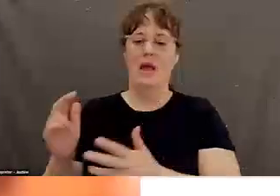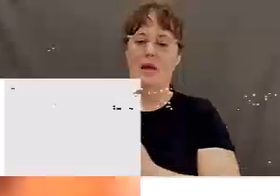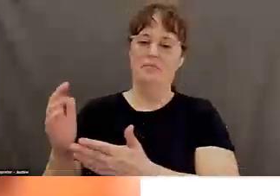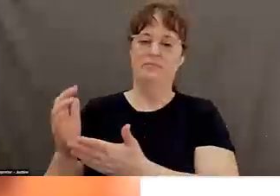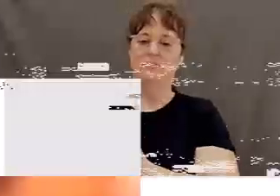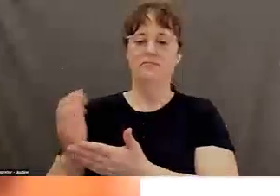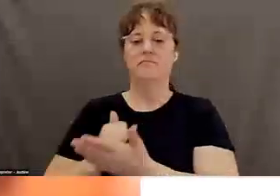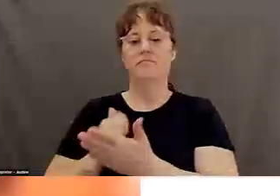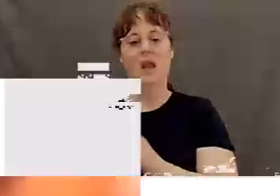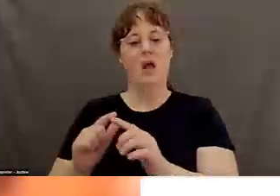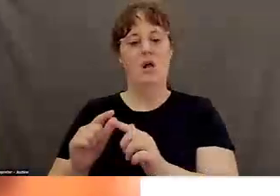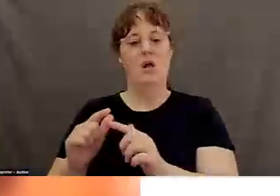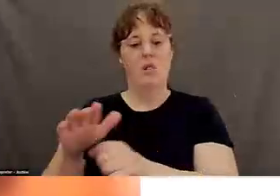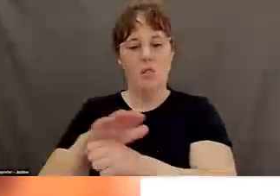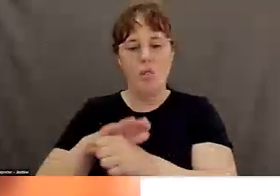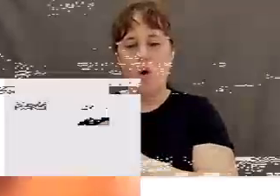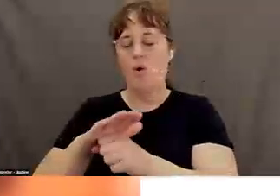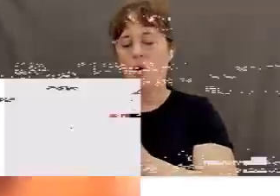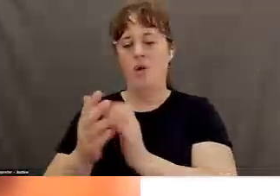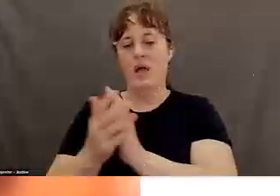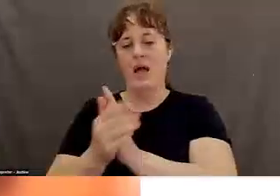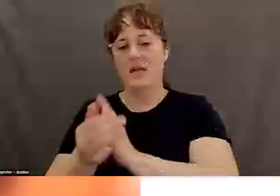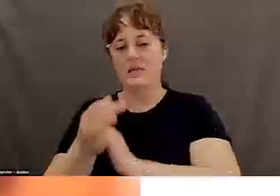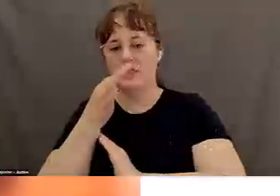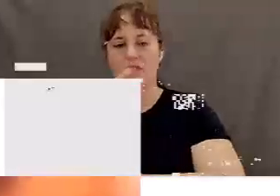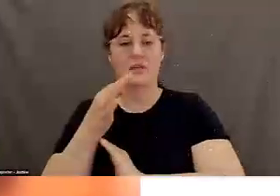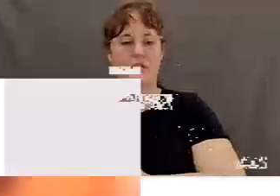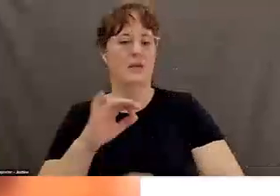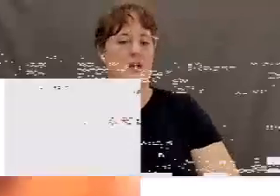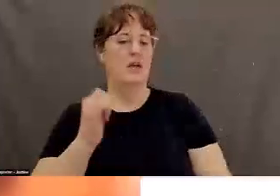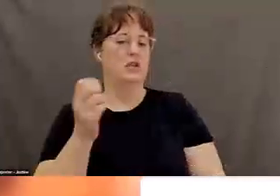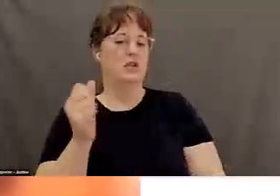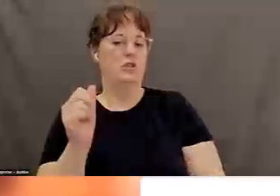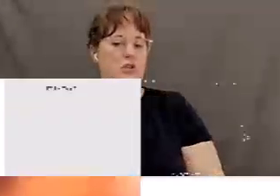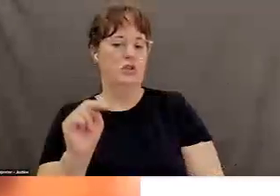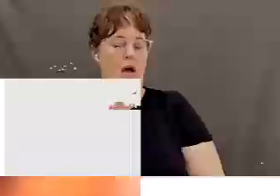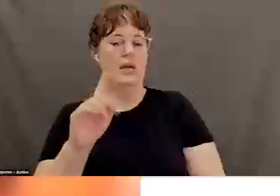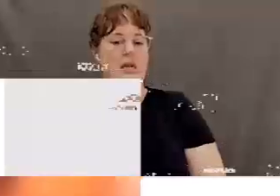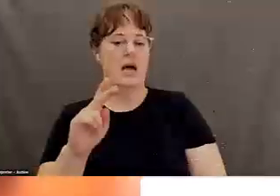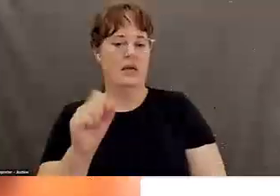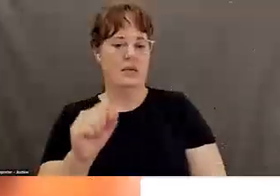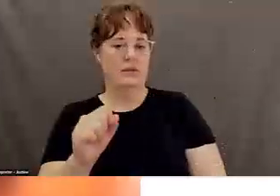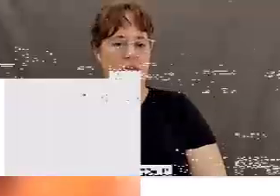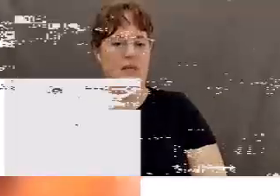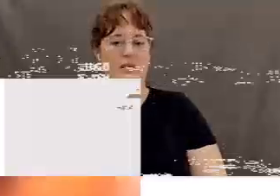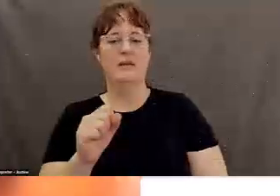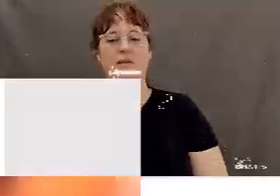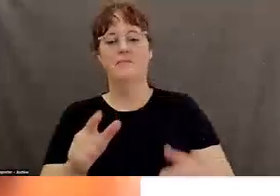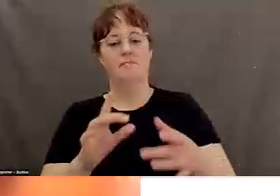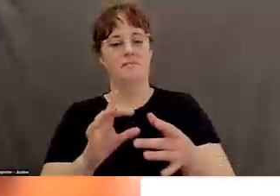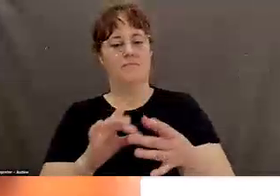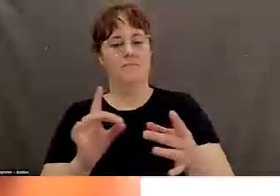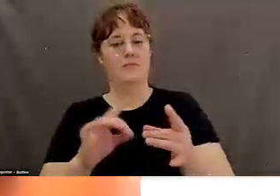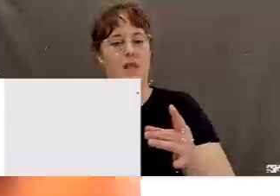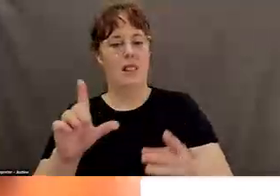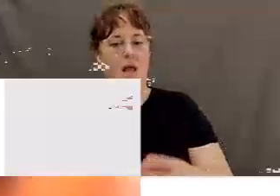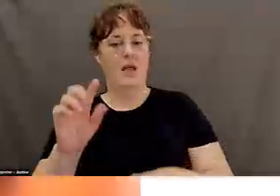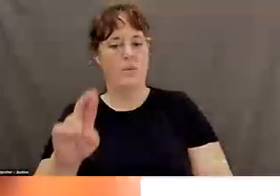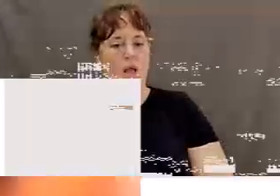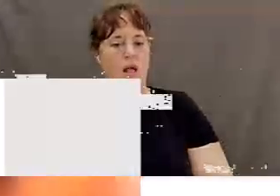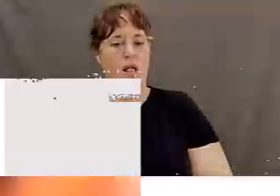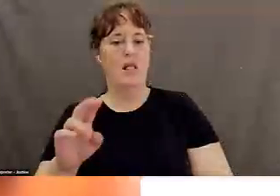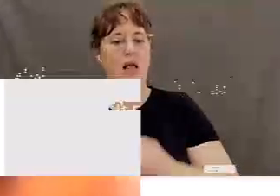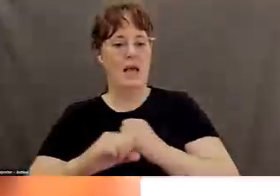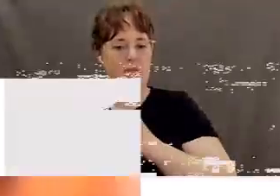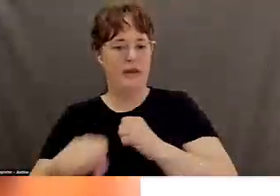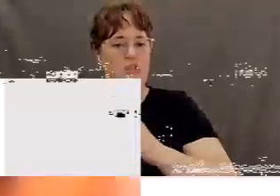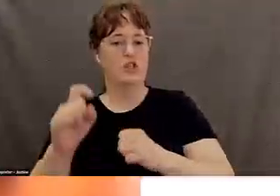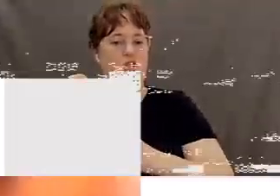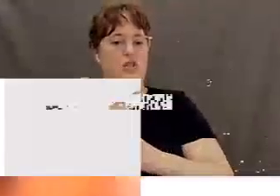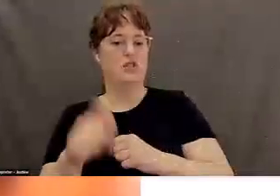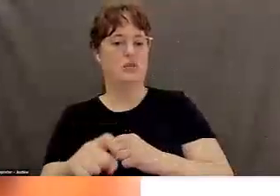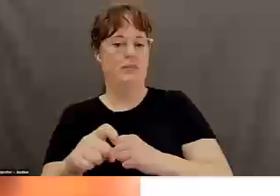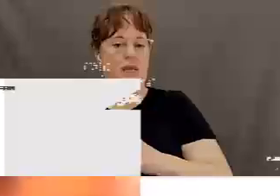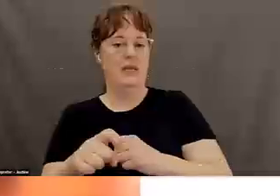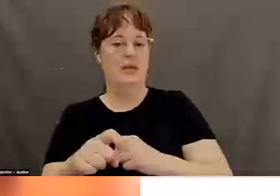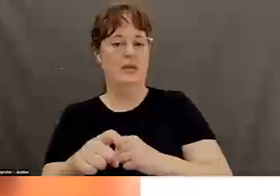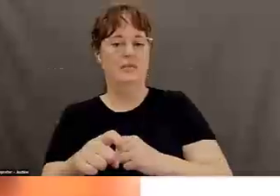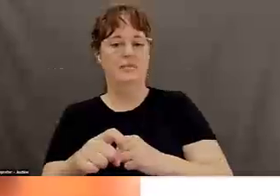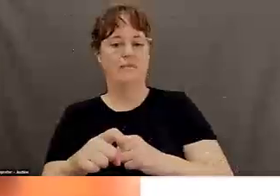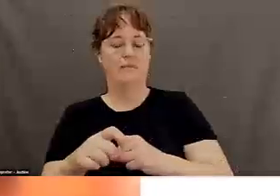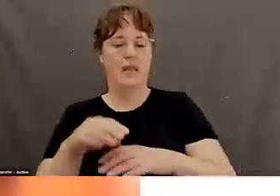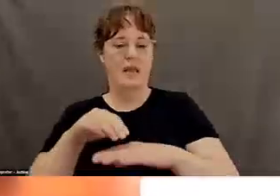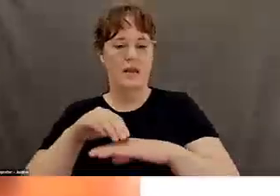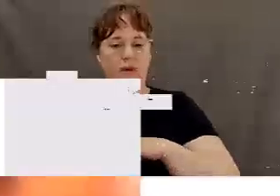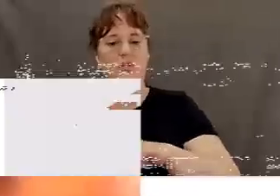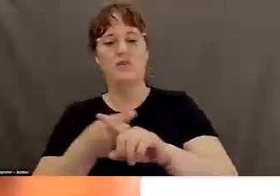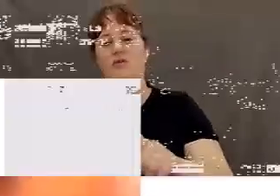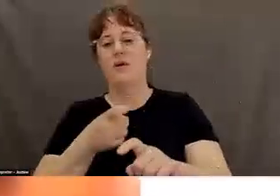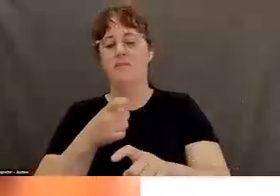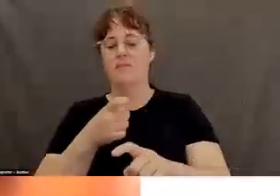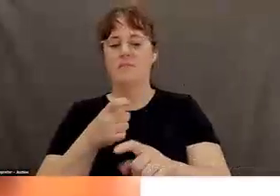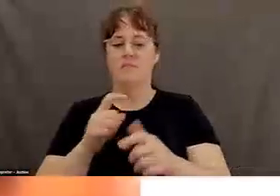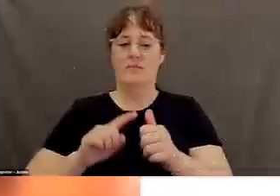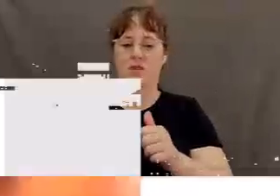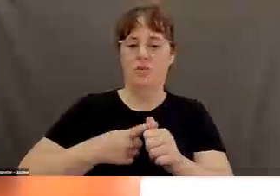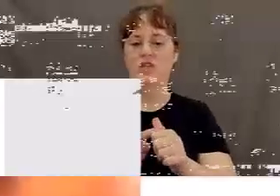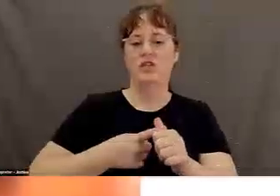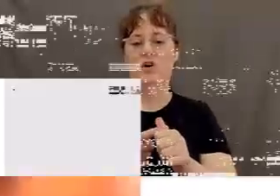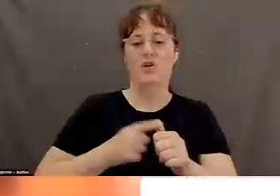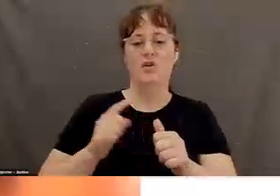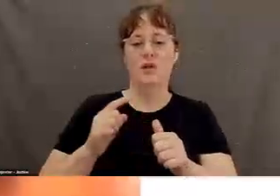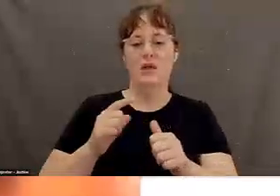Boardroom: And finally, from John Niles, voicing the Board's decisions for light rail expansion, should be influenced by the original light rail spine stations, and highlighting the projected ridership levels for Linwood and Federal Way stations have not been met.